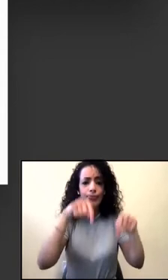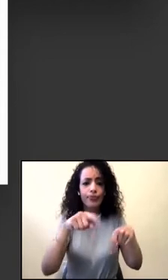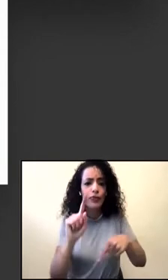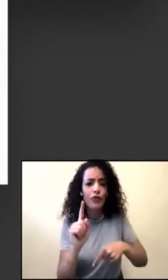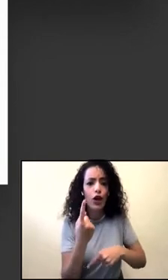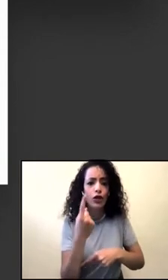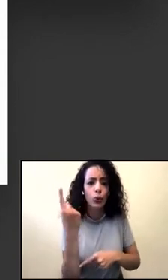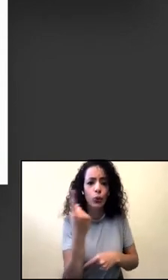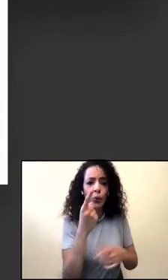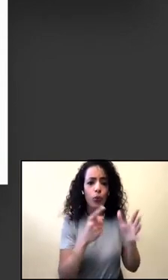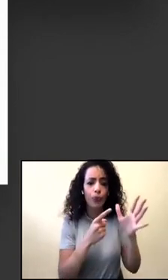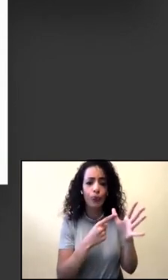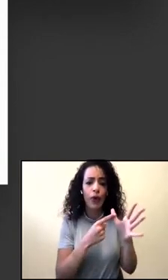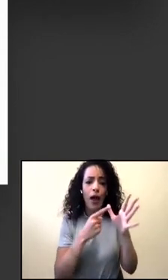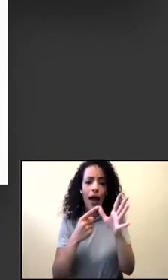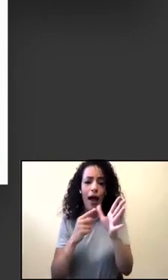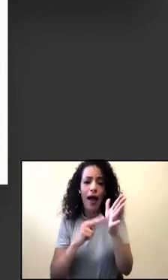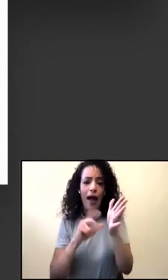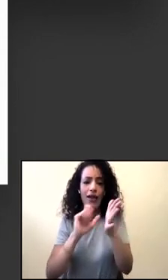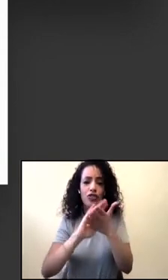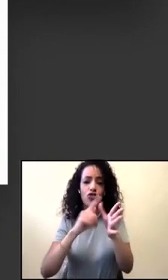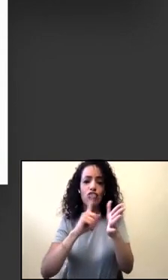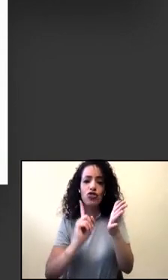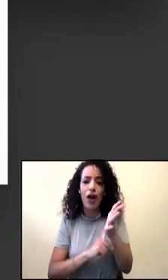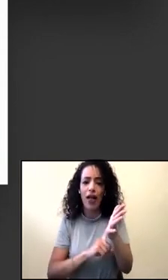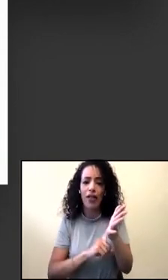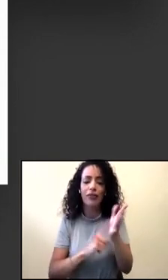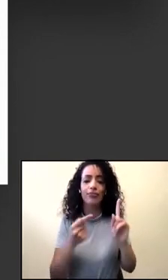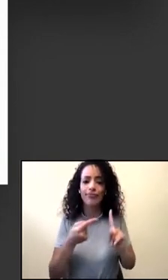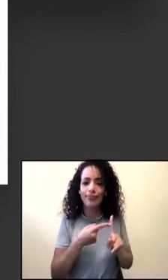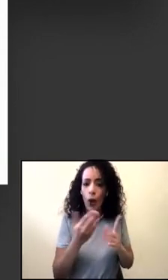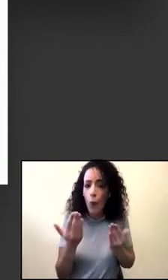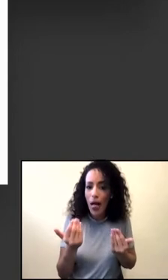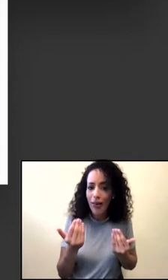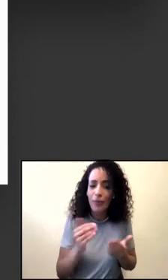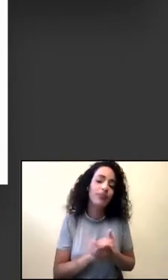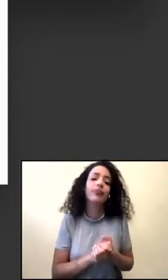Aanchal Malhotra, welcome Aanchal. Aanchal is joining us from New Delhi.